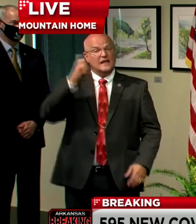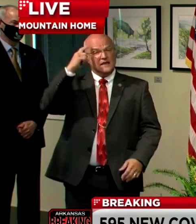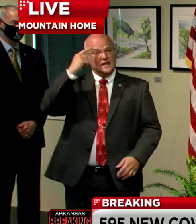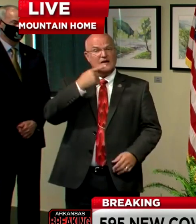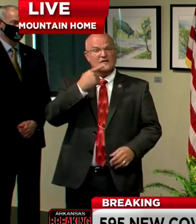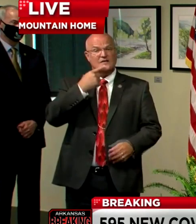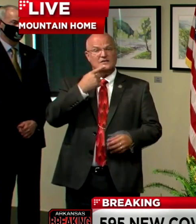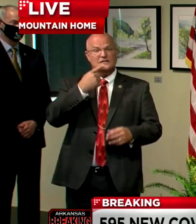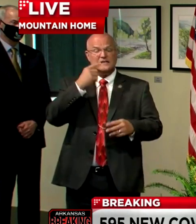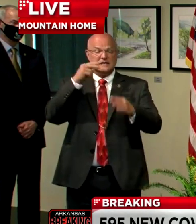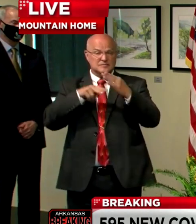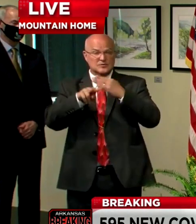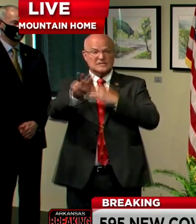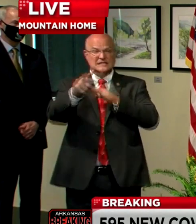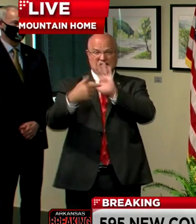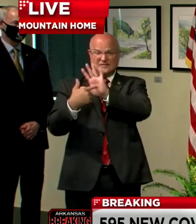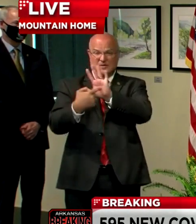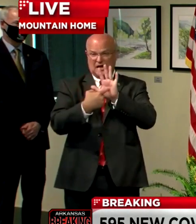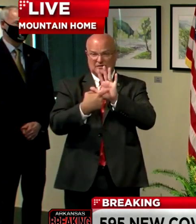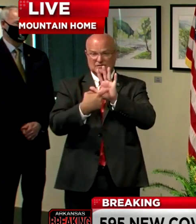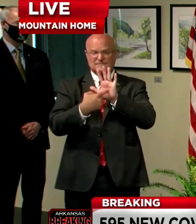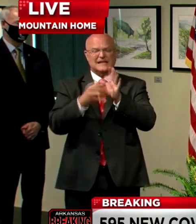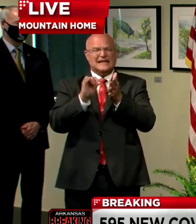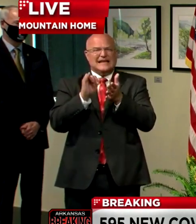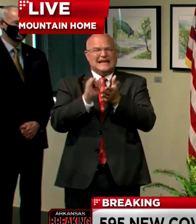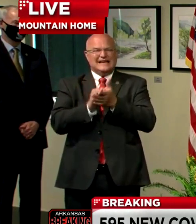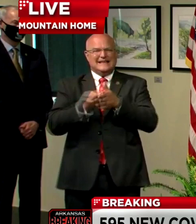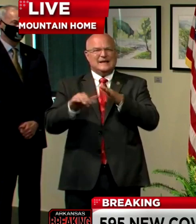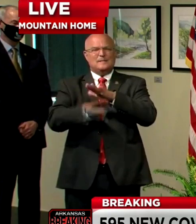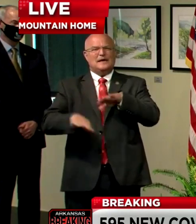GOAL OF 120 FOR THE MONTH OF JUNE.